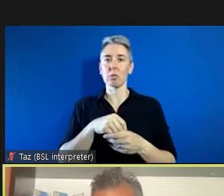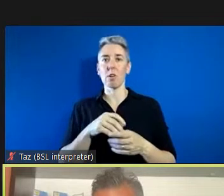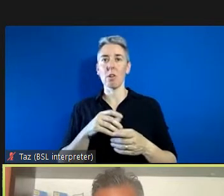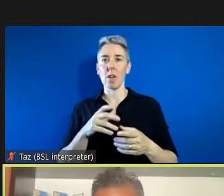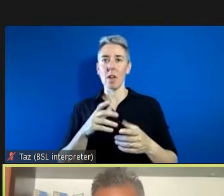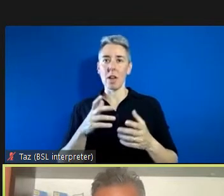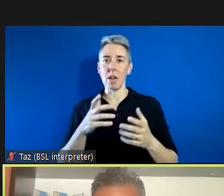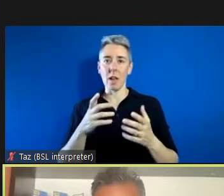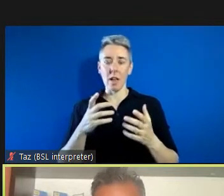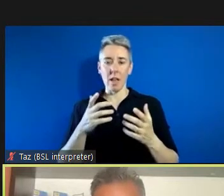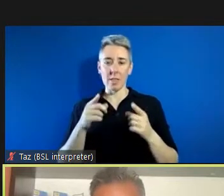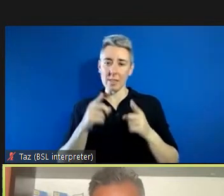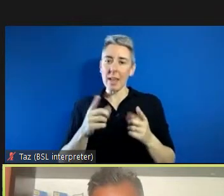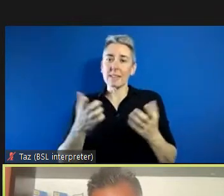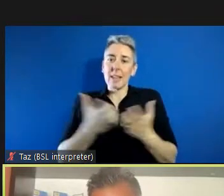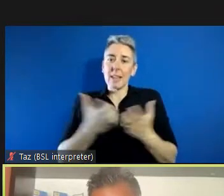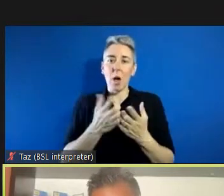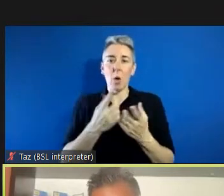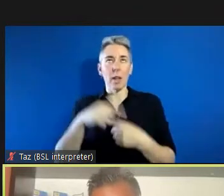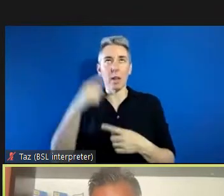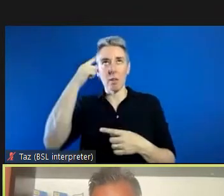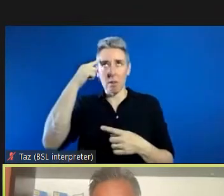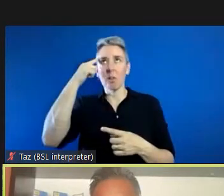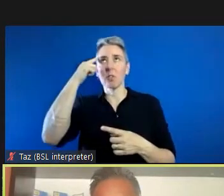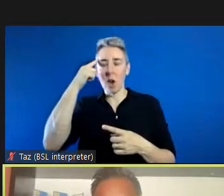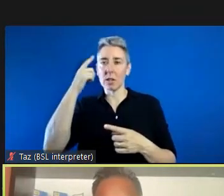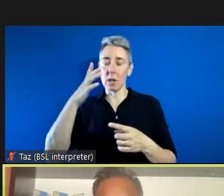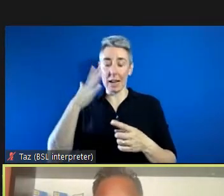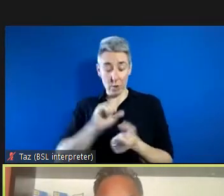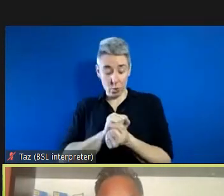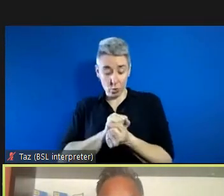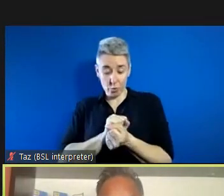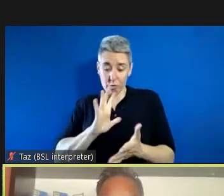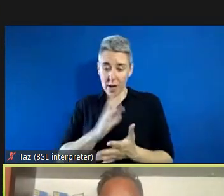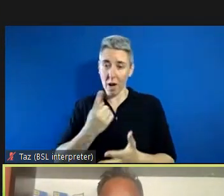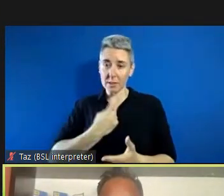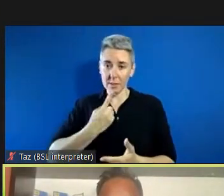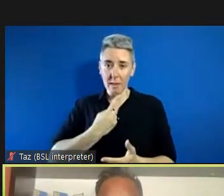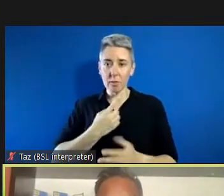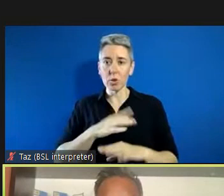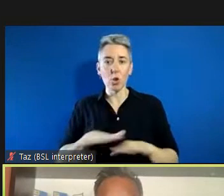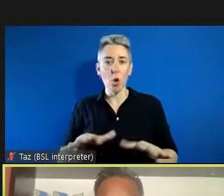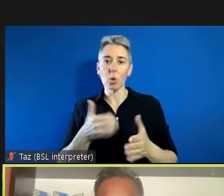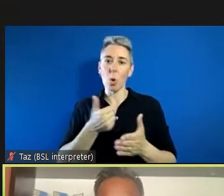to the journey of our own Liberation's are not just constantly be confined by the voice of